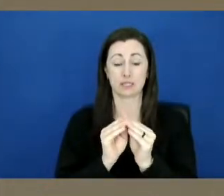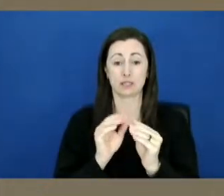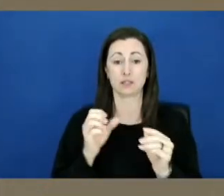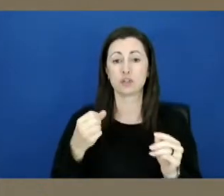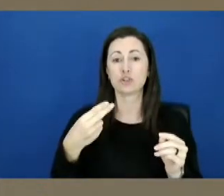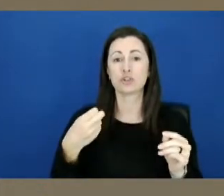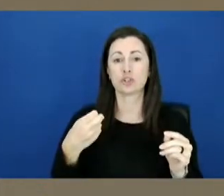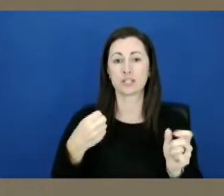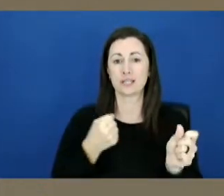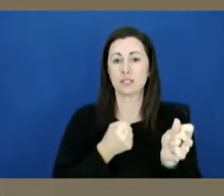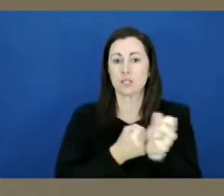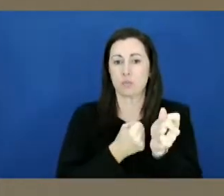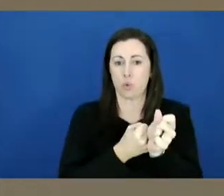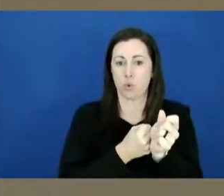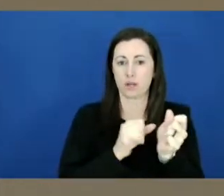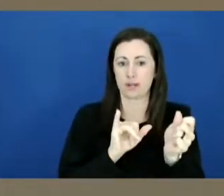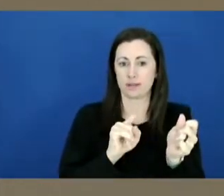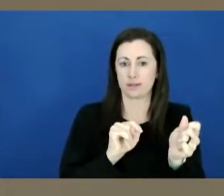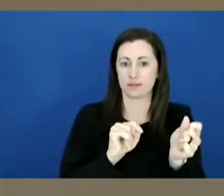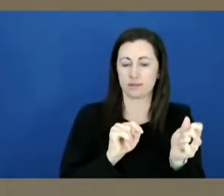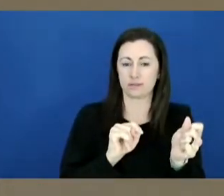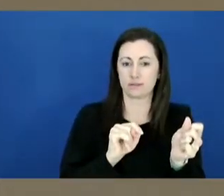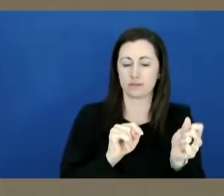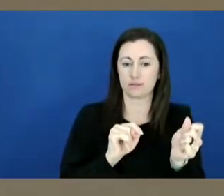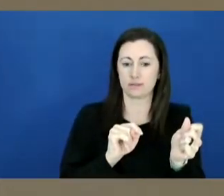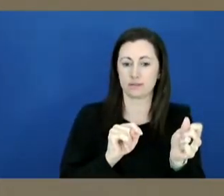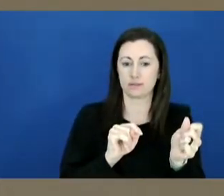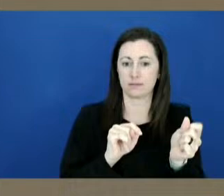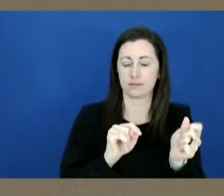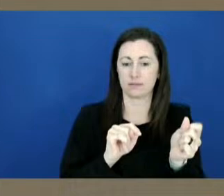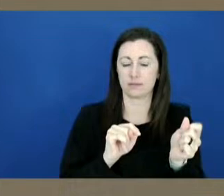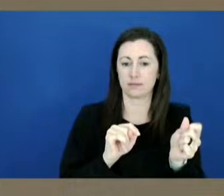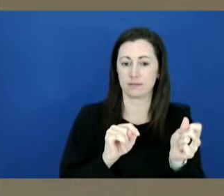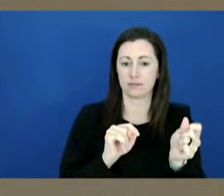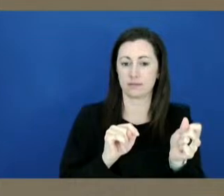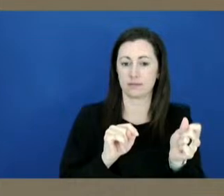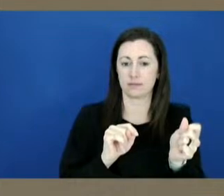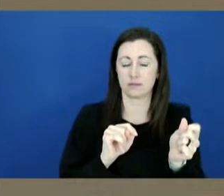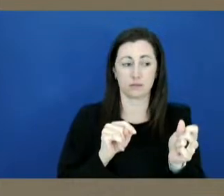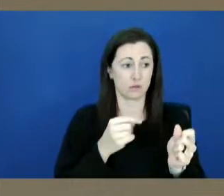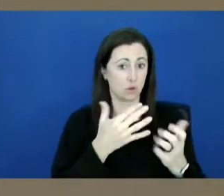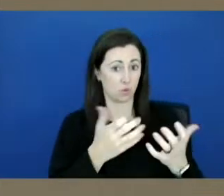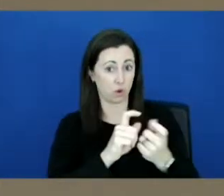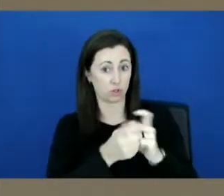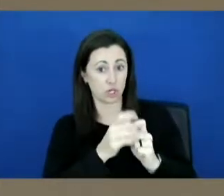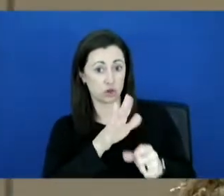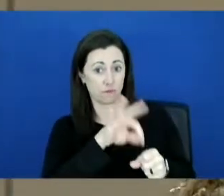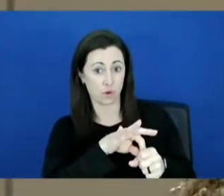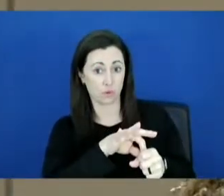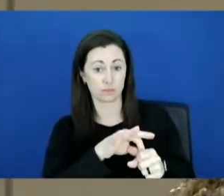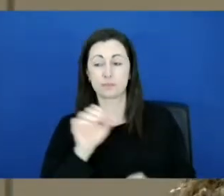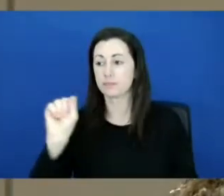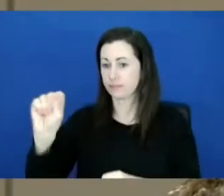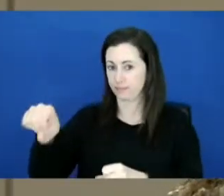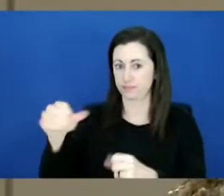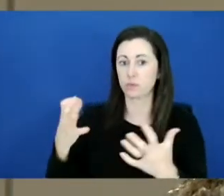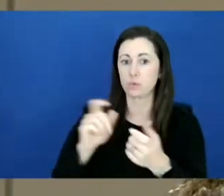THE FIRST PUBLIC HEARING, SHE